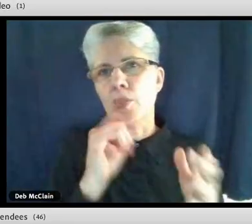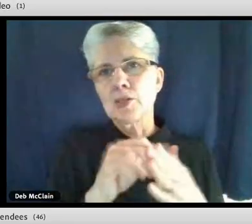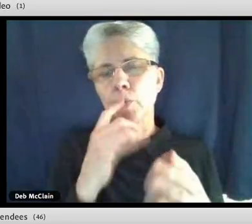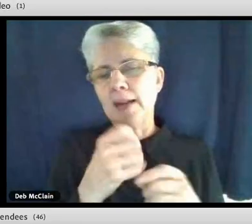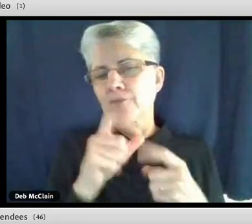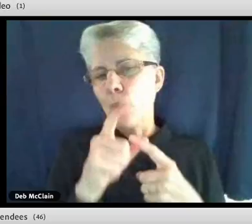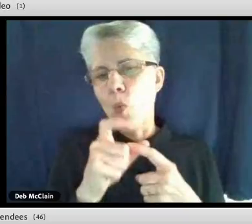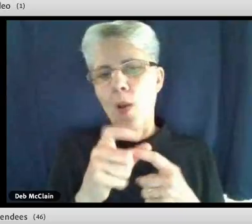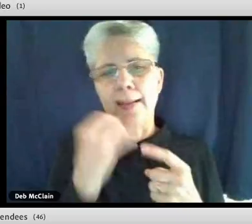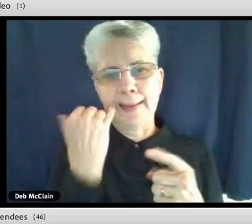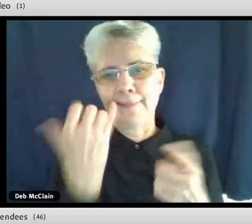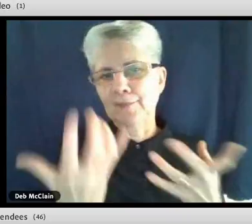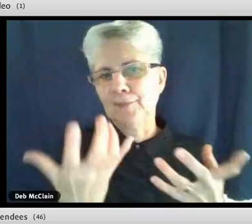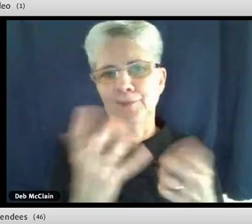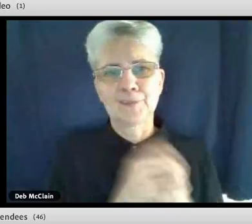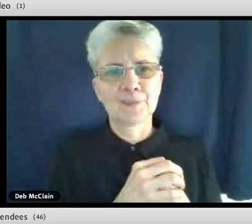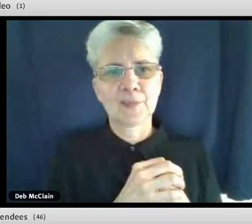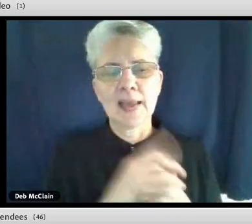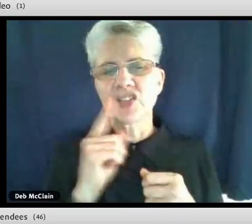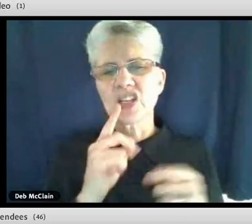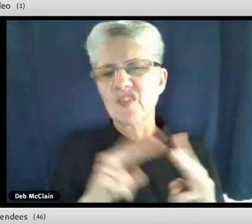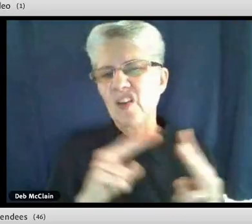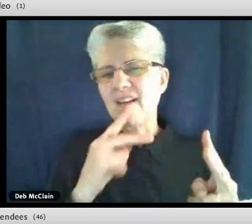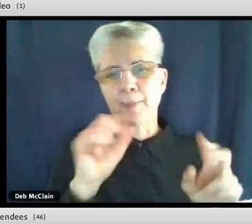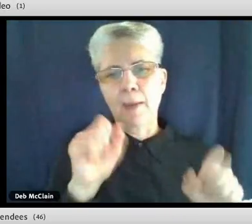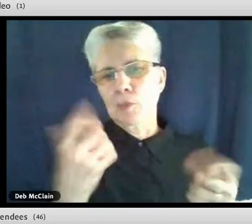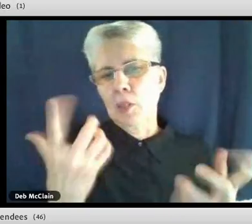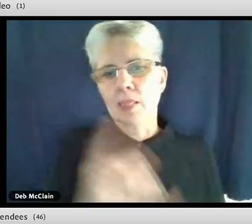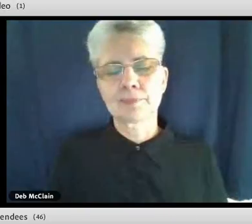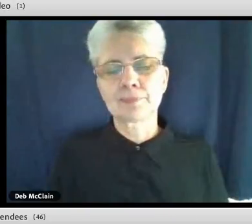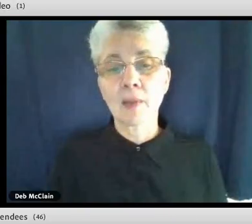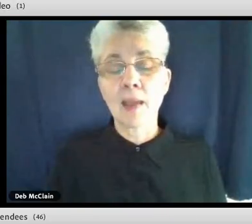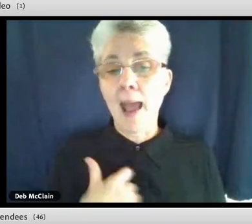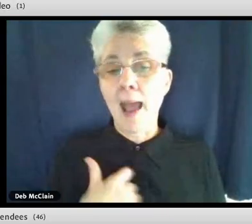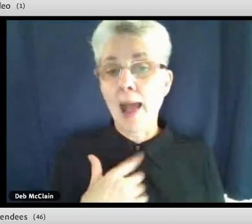You know, it's just very unlikely, and I could get some articles for you and stuff